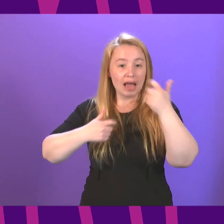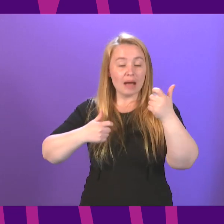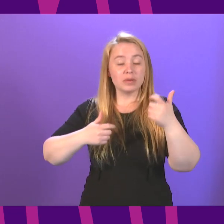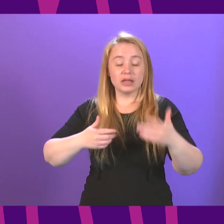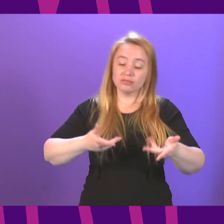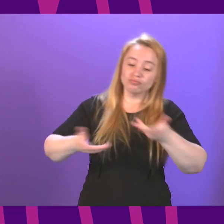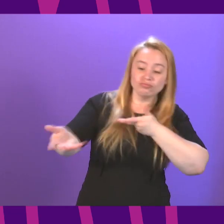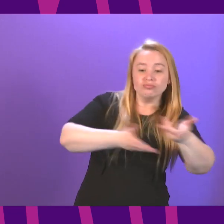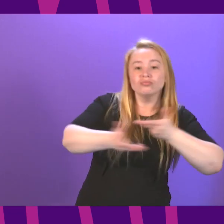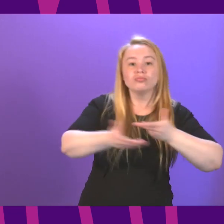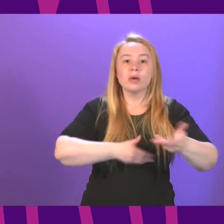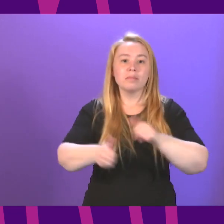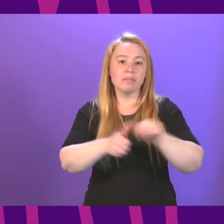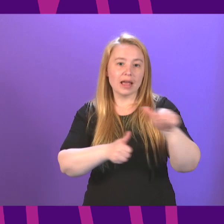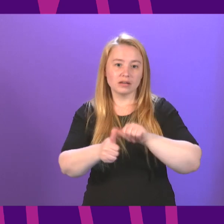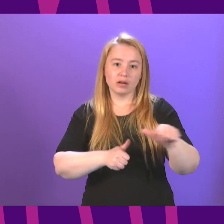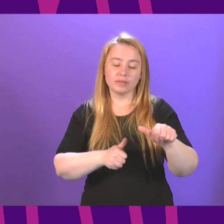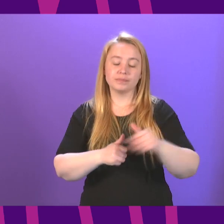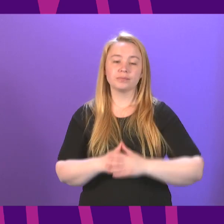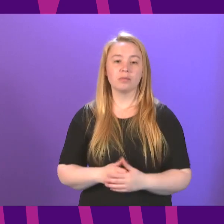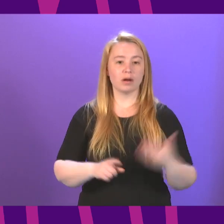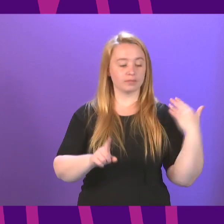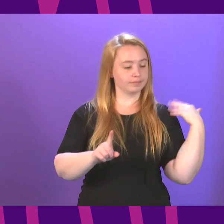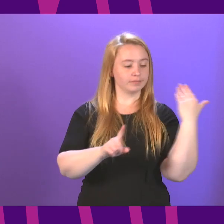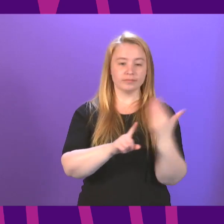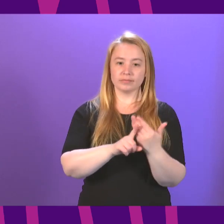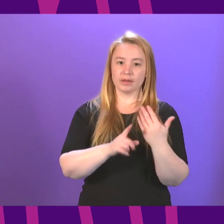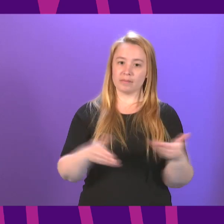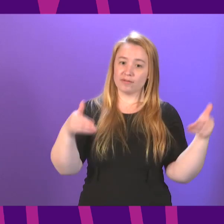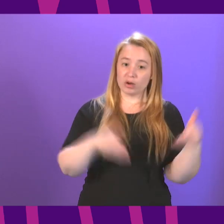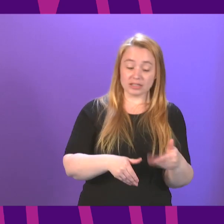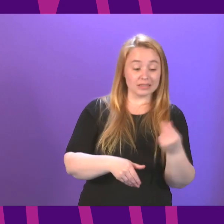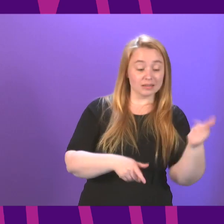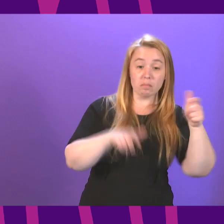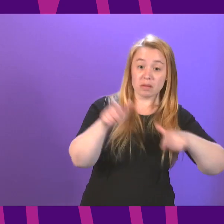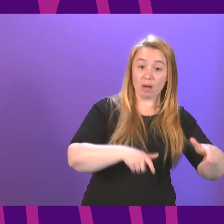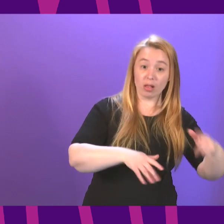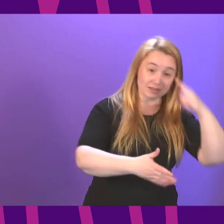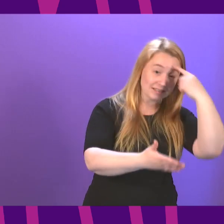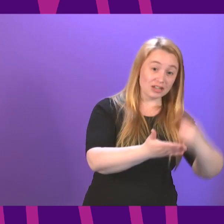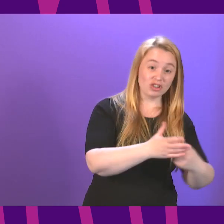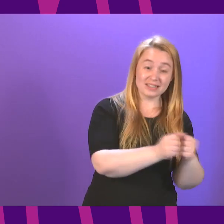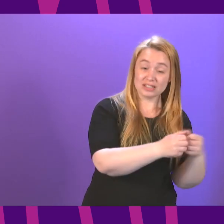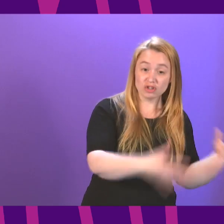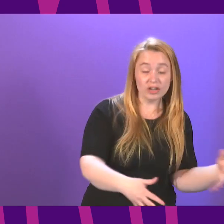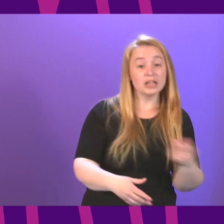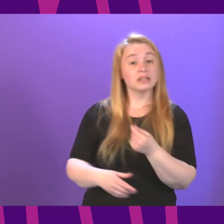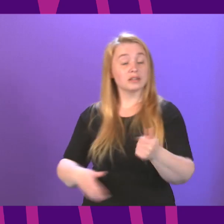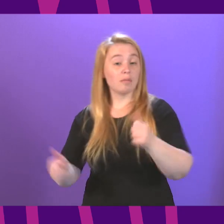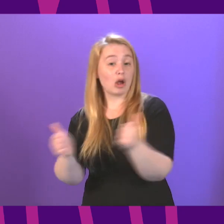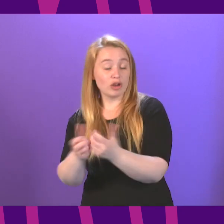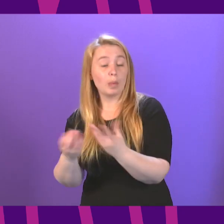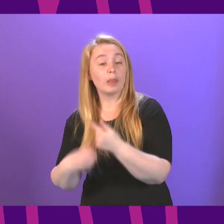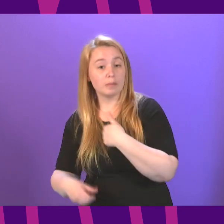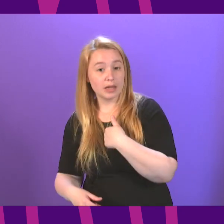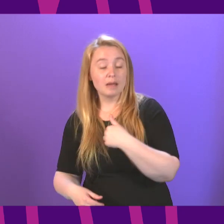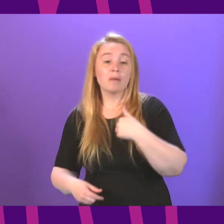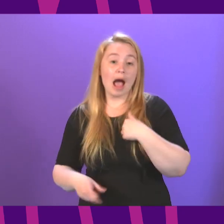I have focused 100 per cent on trying to lead a country through a crisis,